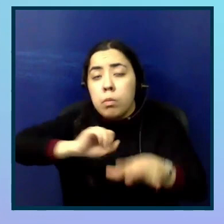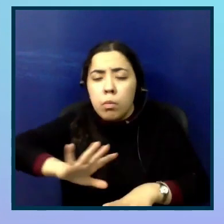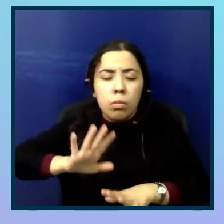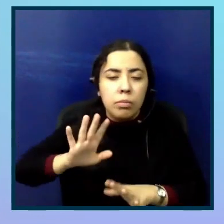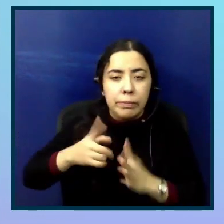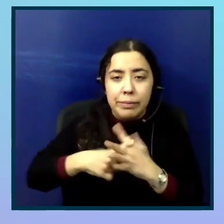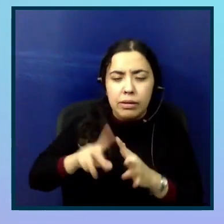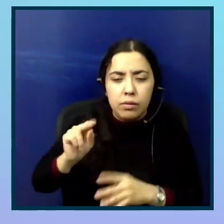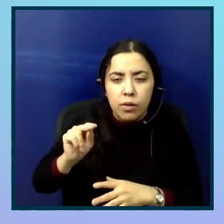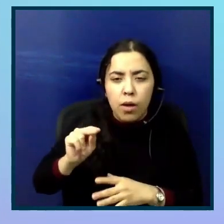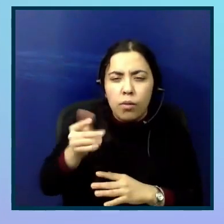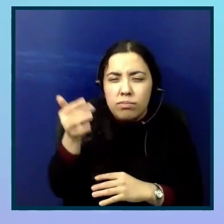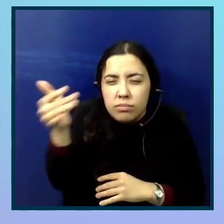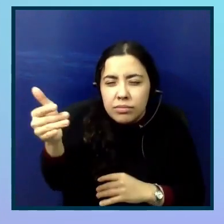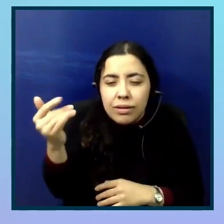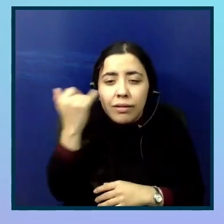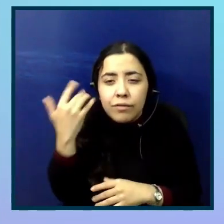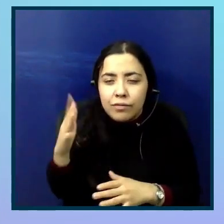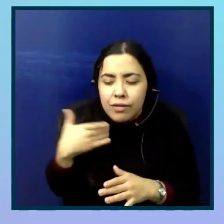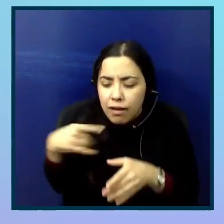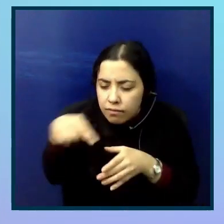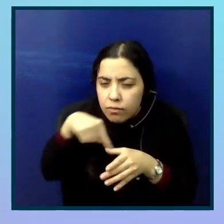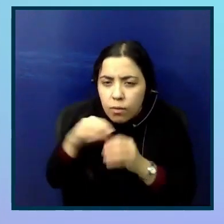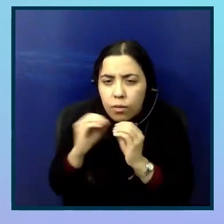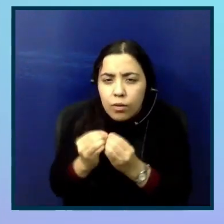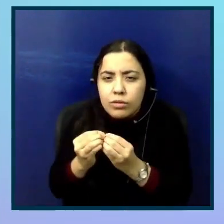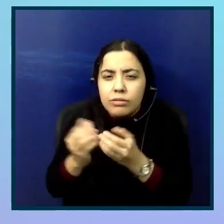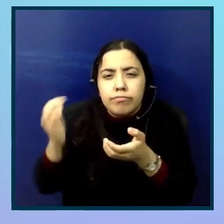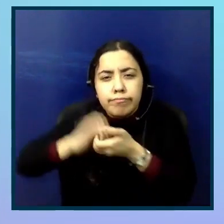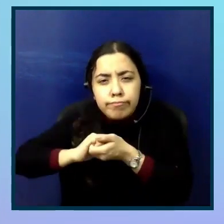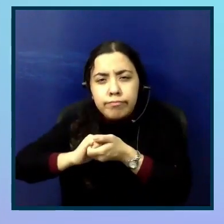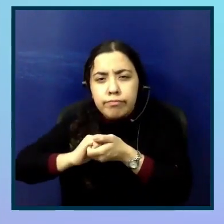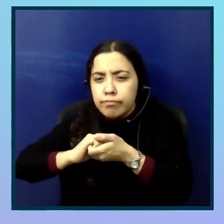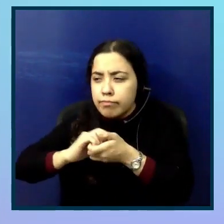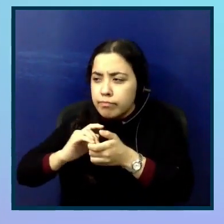the allies you already the organization and try to move up from there.